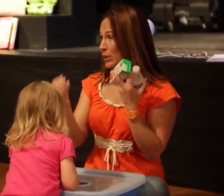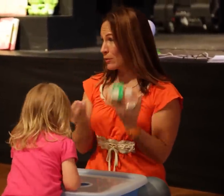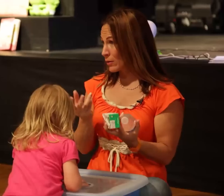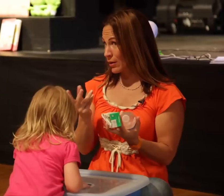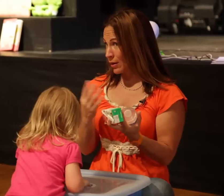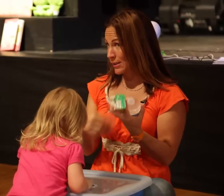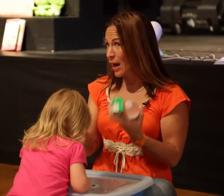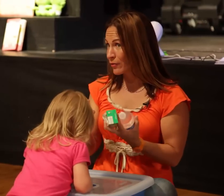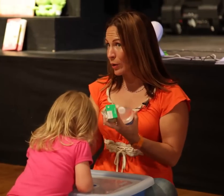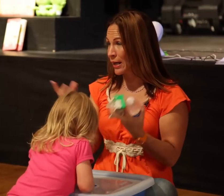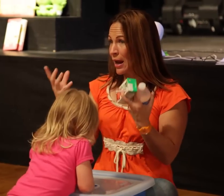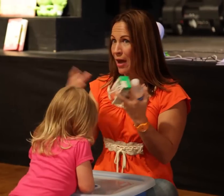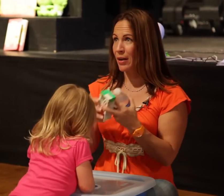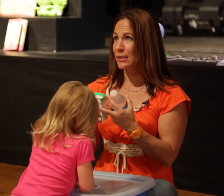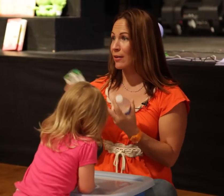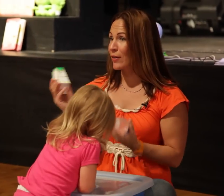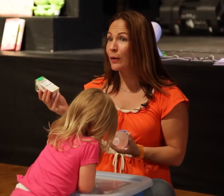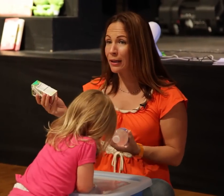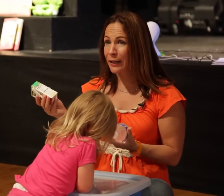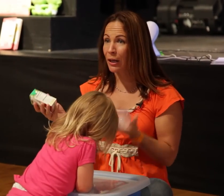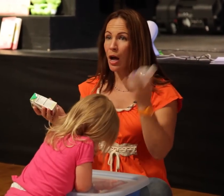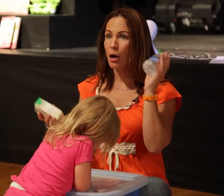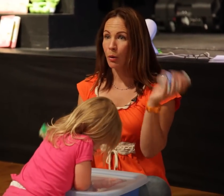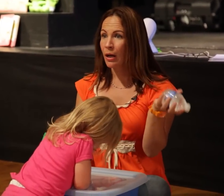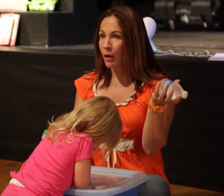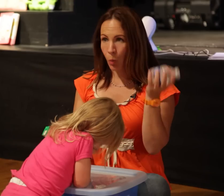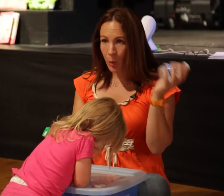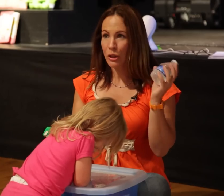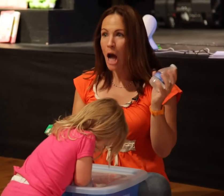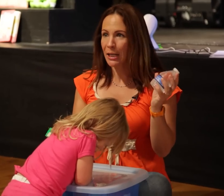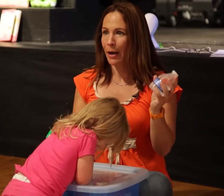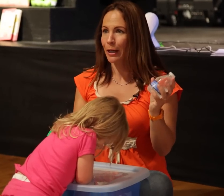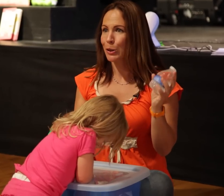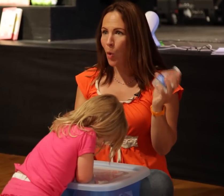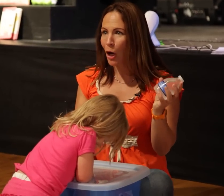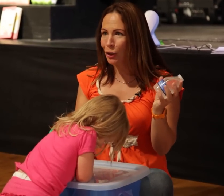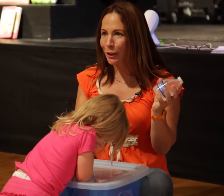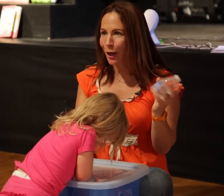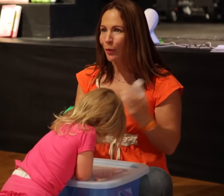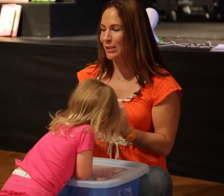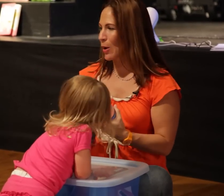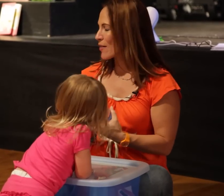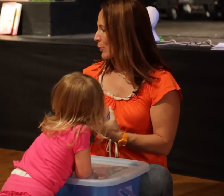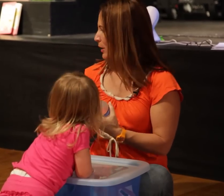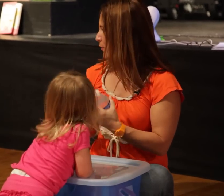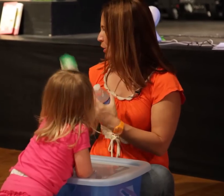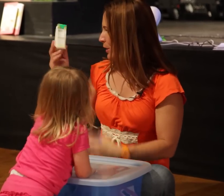you see the sign for it, and then it's like very clear, oh, what we're talking about here is water, you know, and so have that reinforcement.